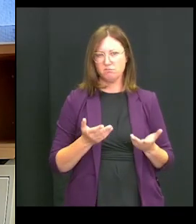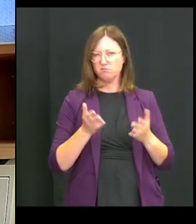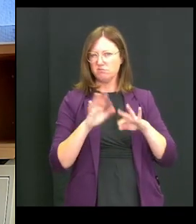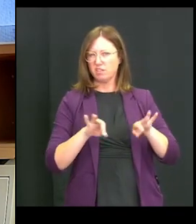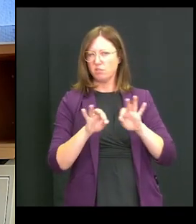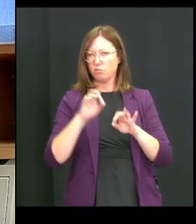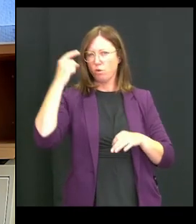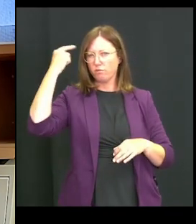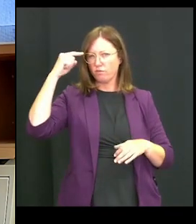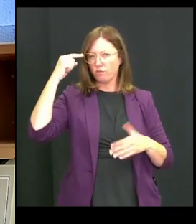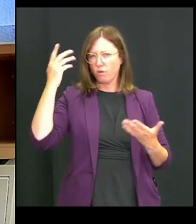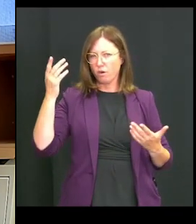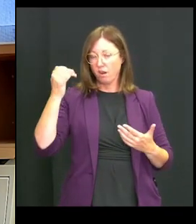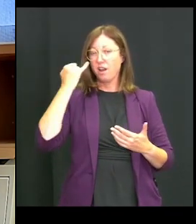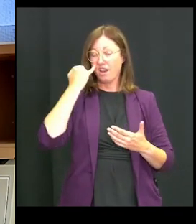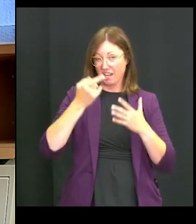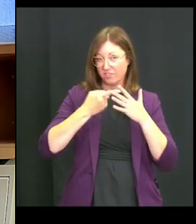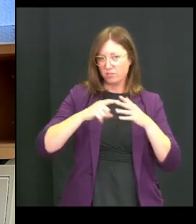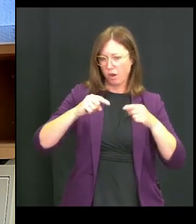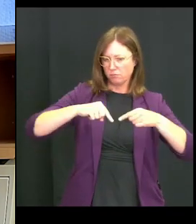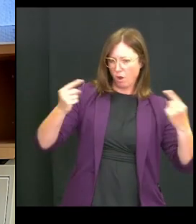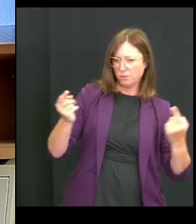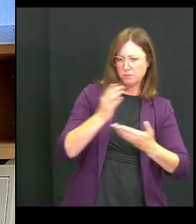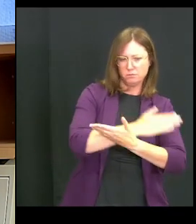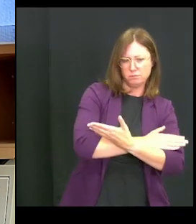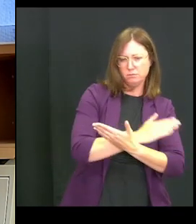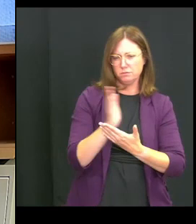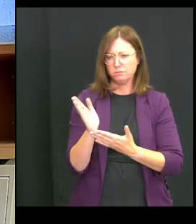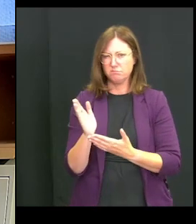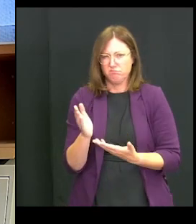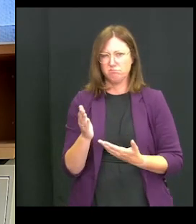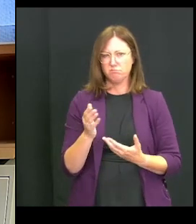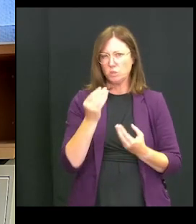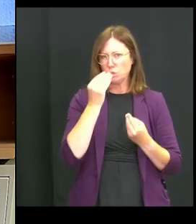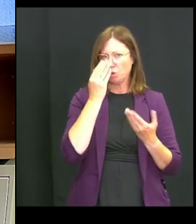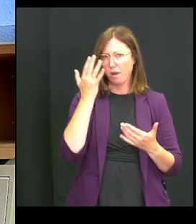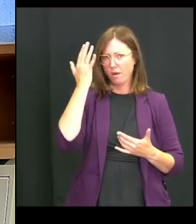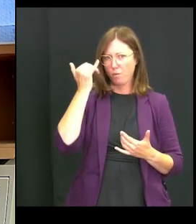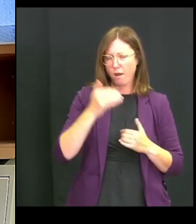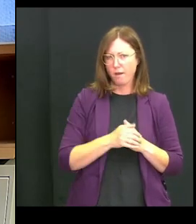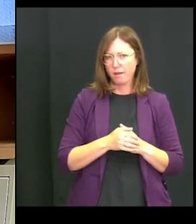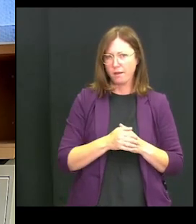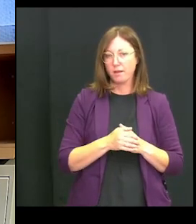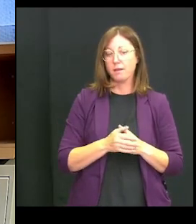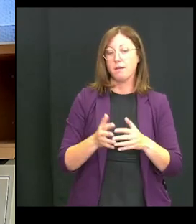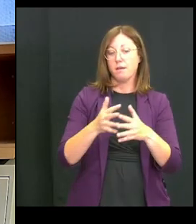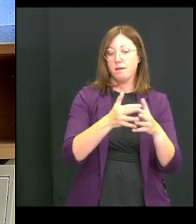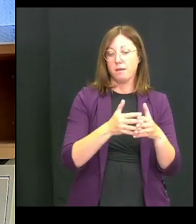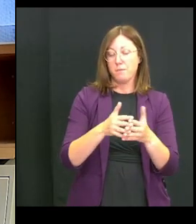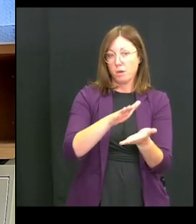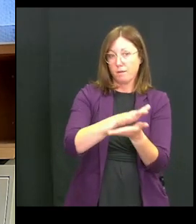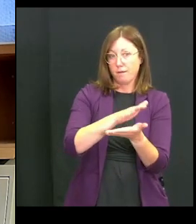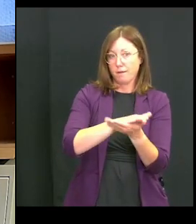If we are polarizing, why should we care? US scholarship has identified a number of different social, cognitive,